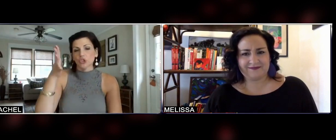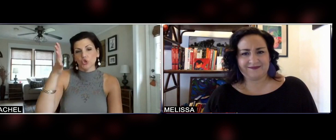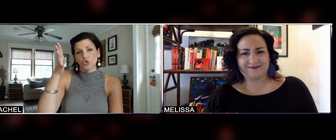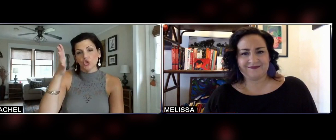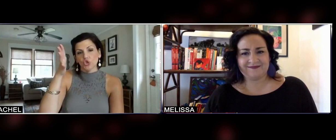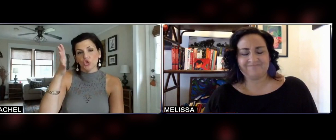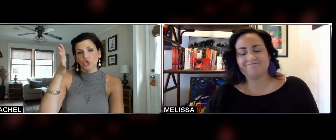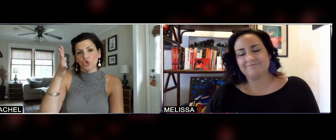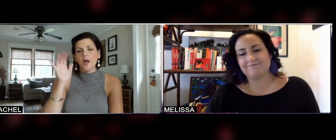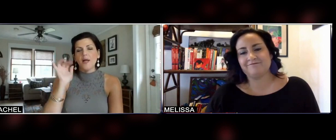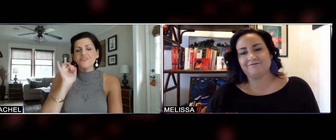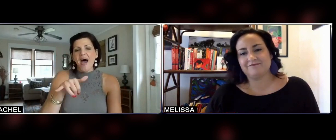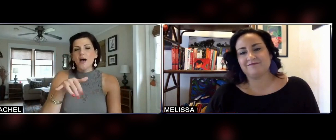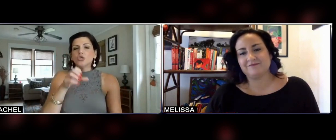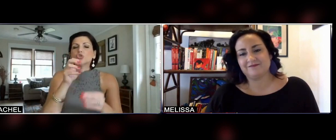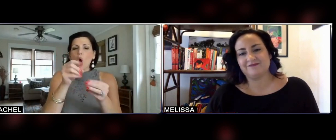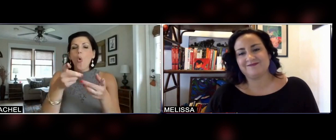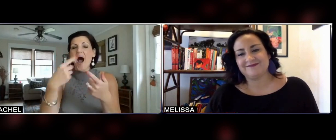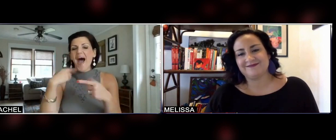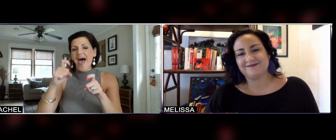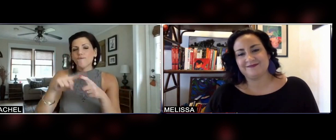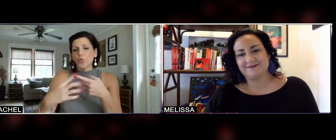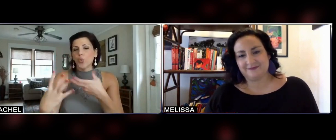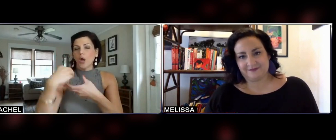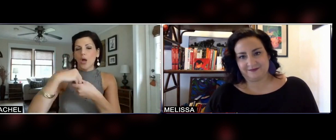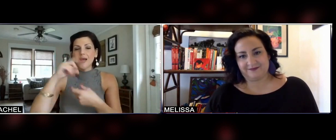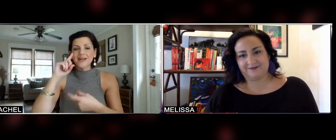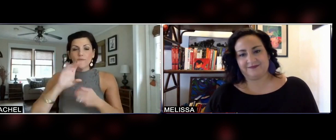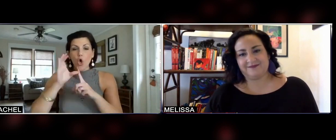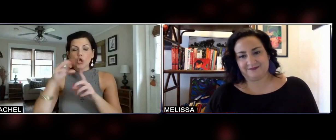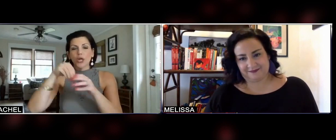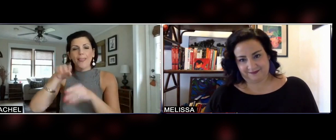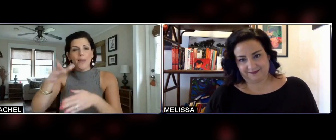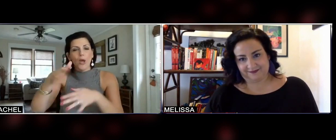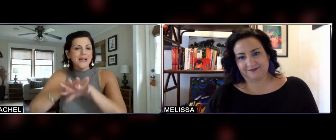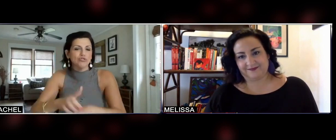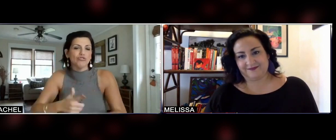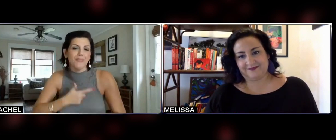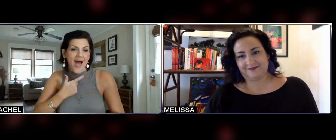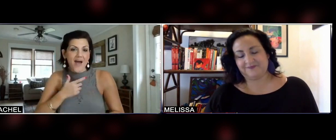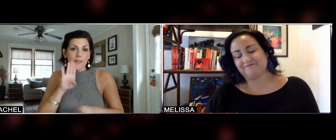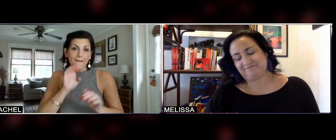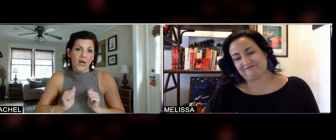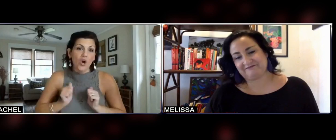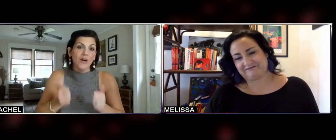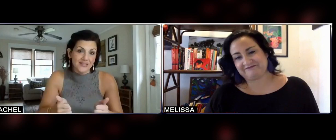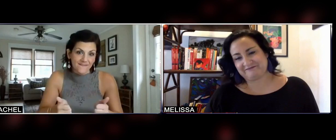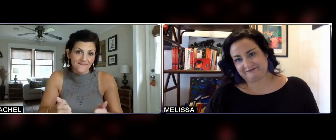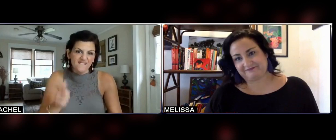Enough of that. So, I have to introduce deaf culture into their mainstream lives and be aggressive myself.